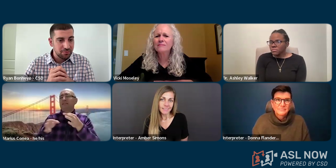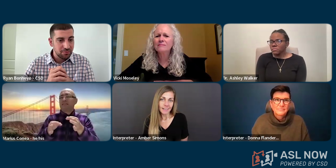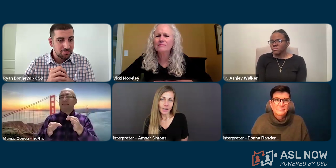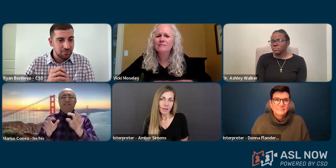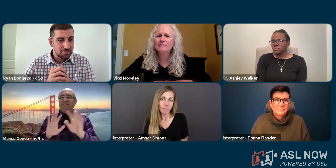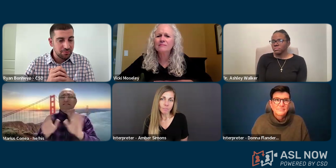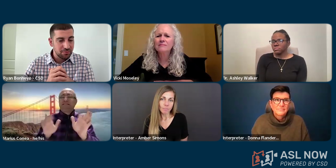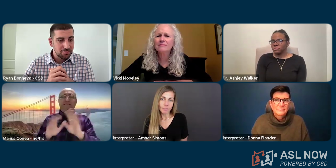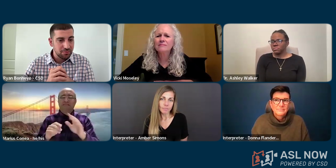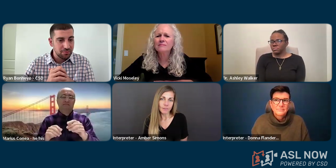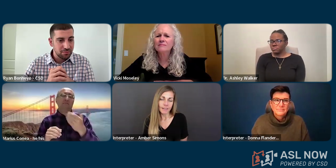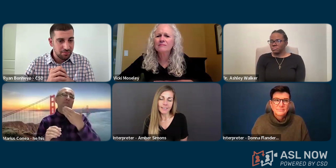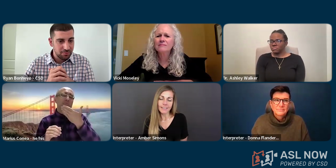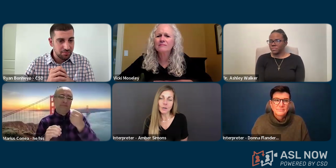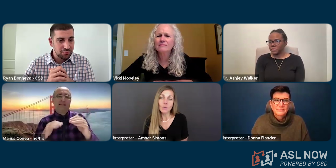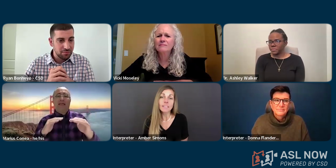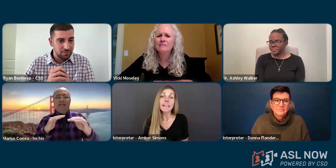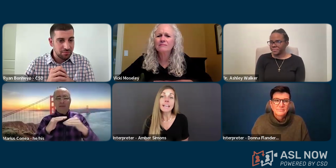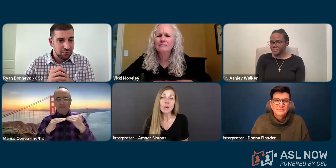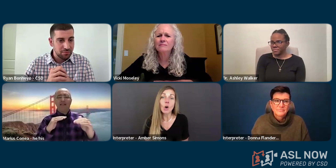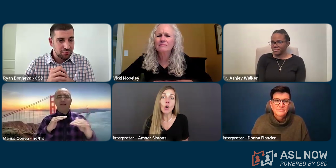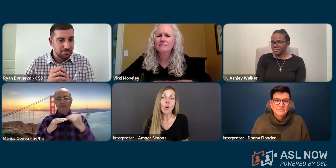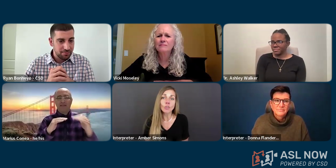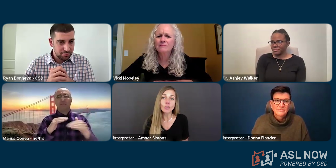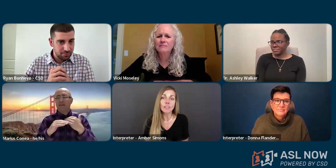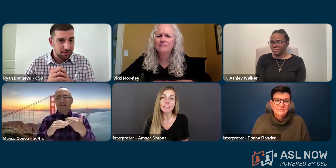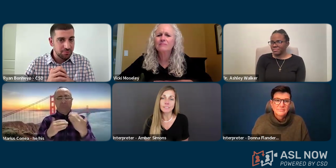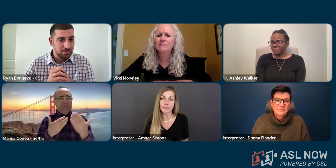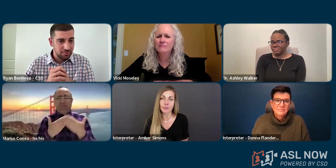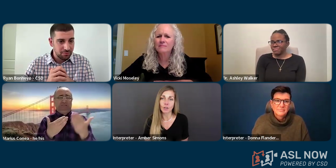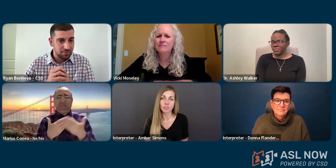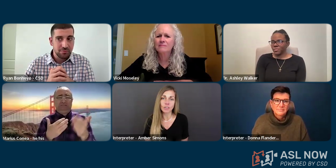You know, getting calls is difficult.